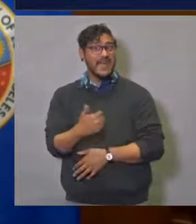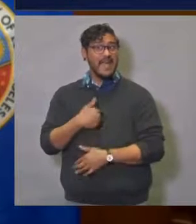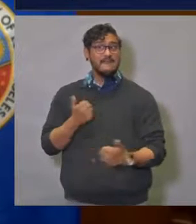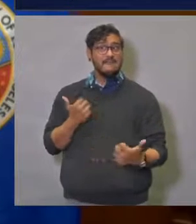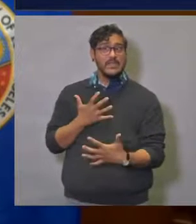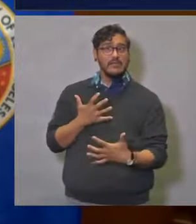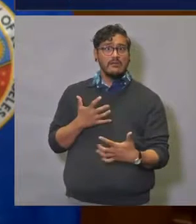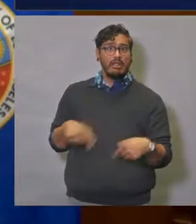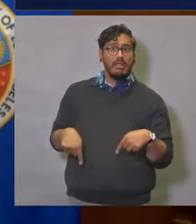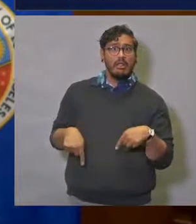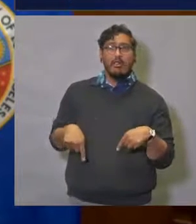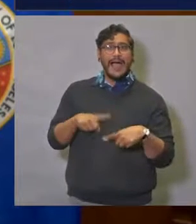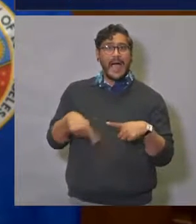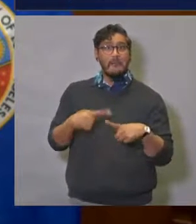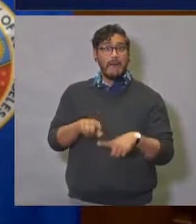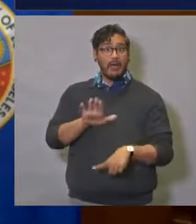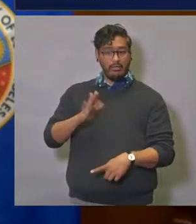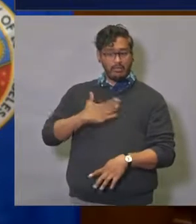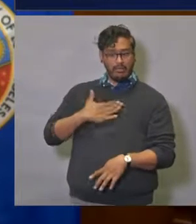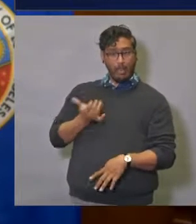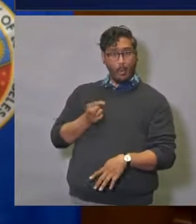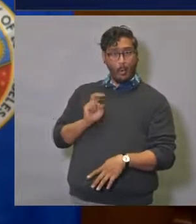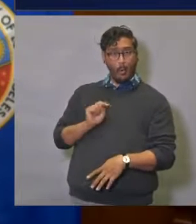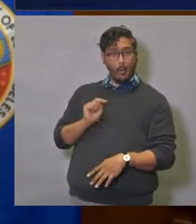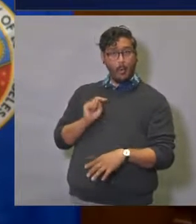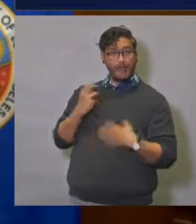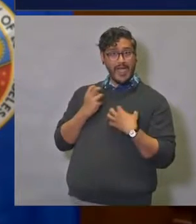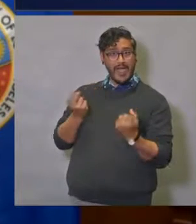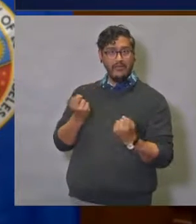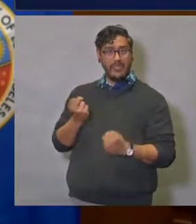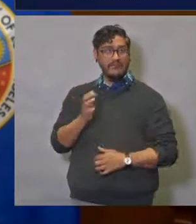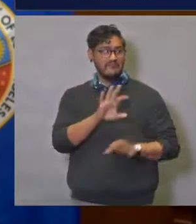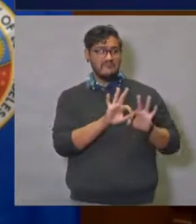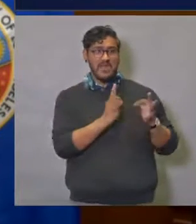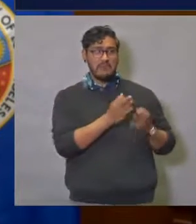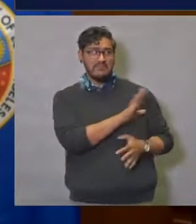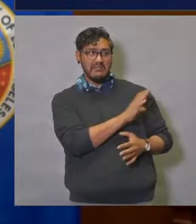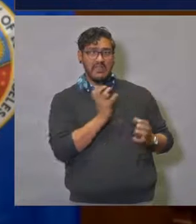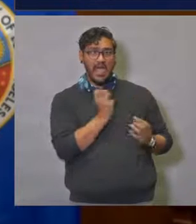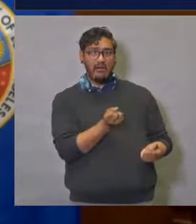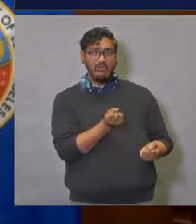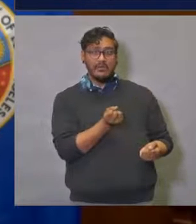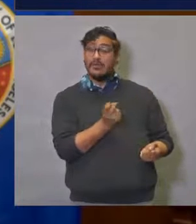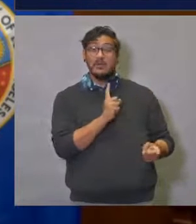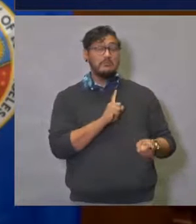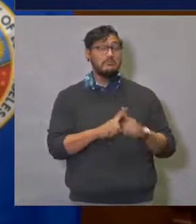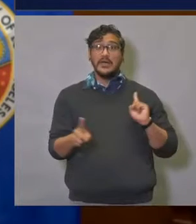PROVIDED TESTING, LIVED WITH FEAR AND ANXIETY ABOUT THEIR OWN HEALTH AND THE HEALTH OF THEIR